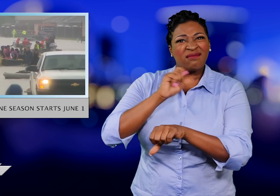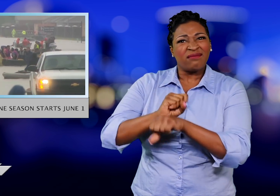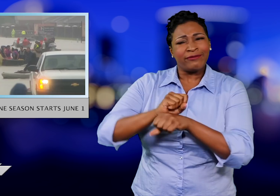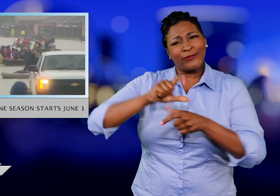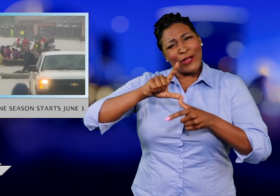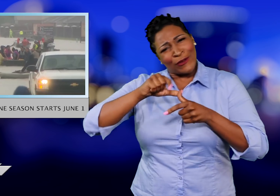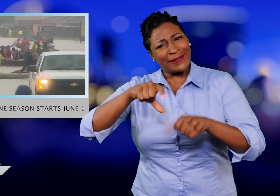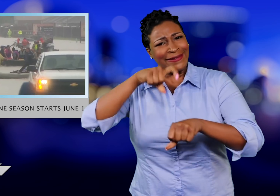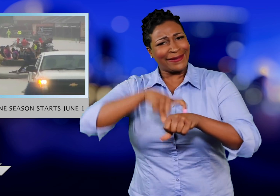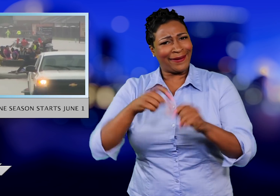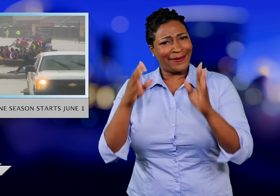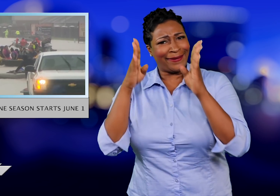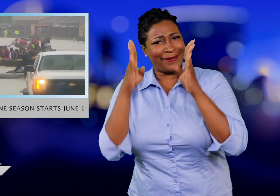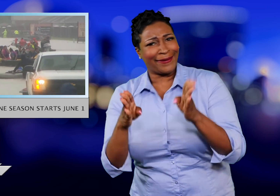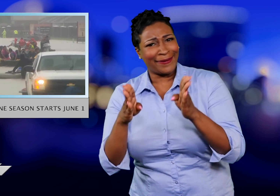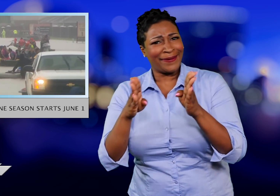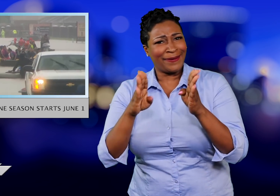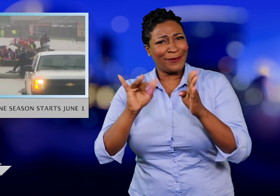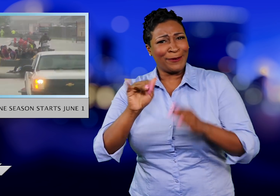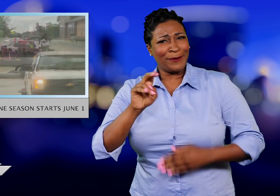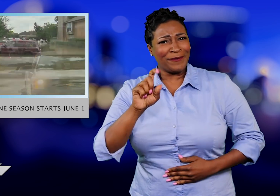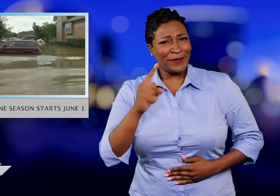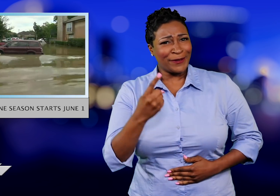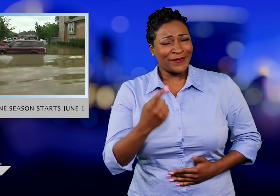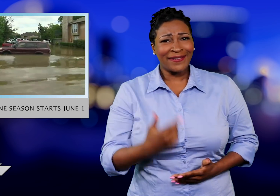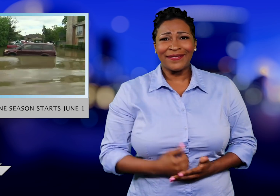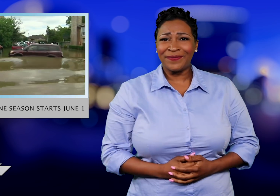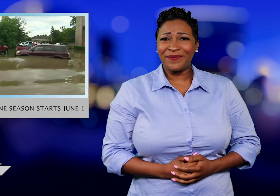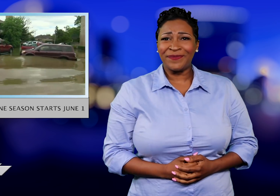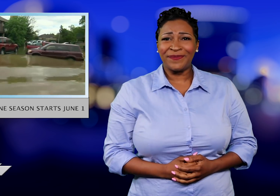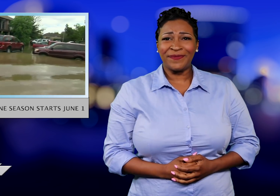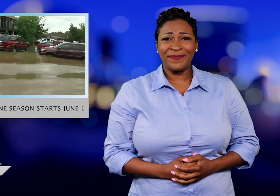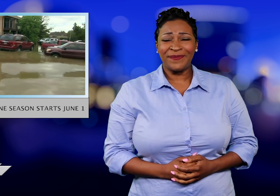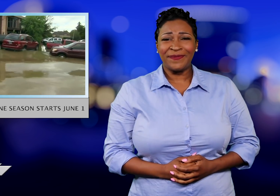official start of hurricane season.